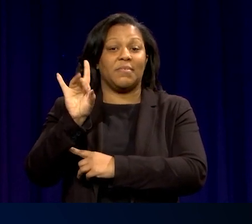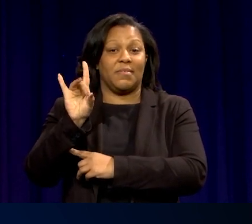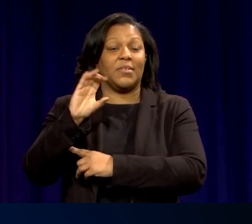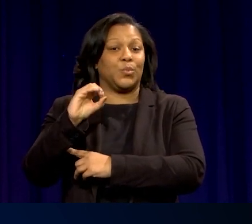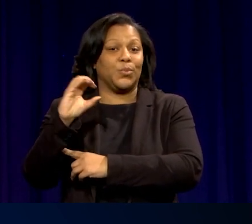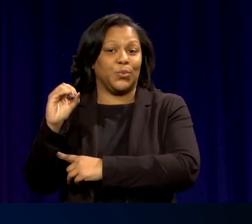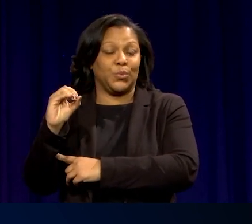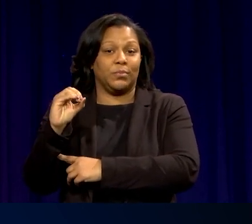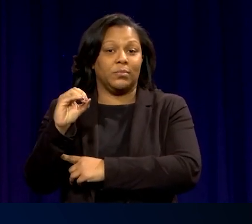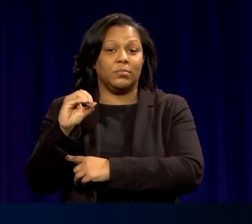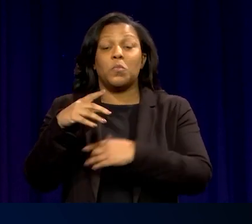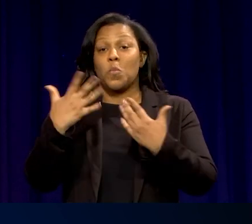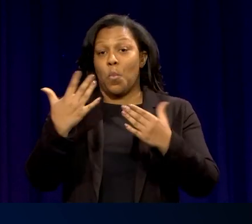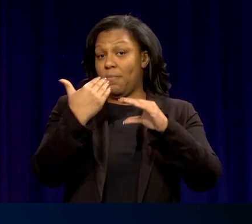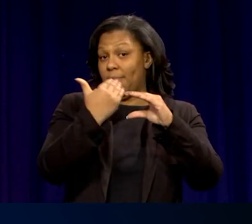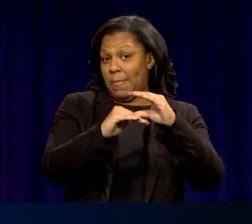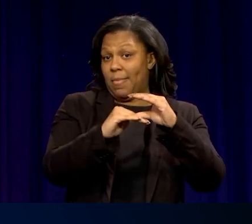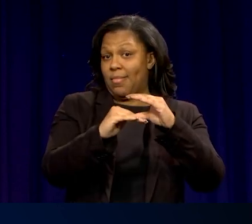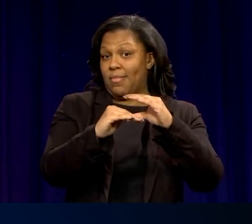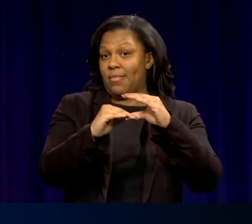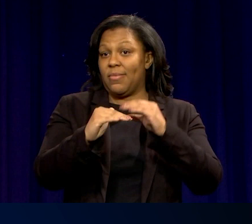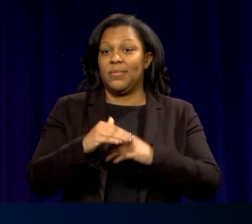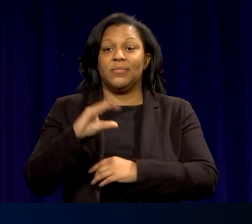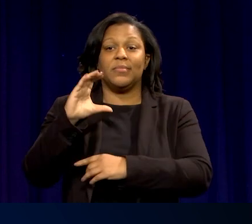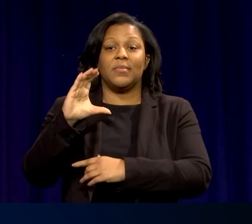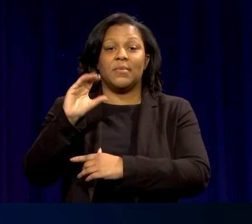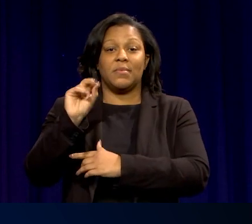or email at council.disability,